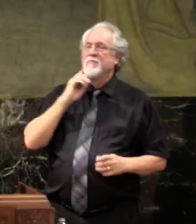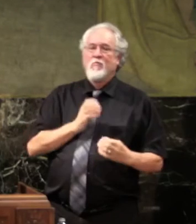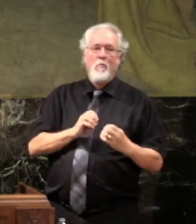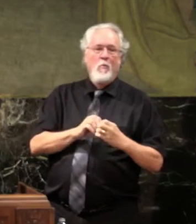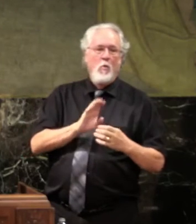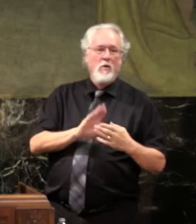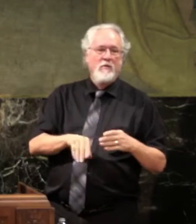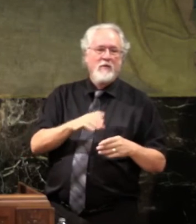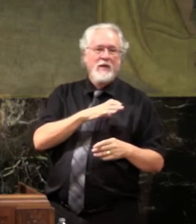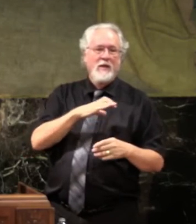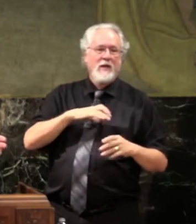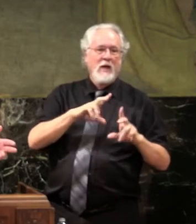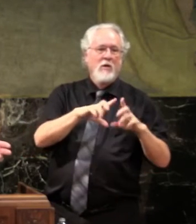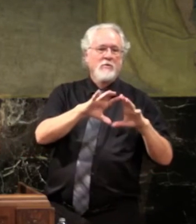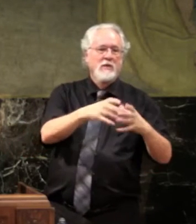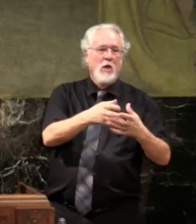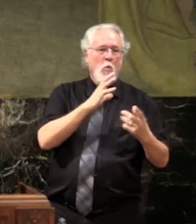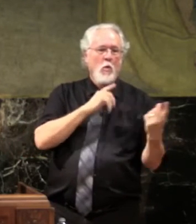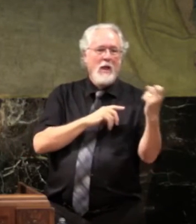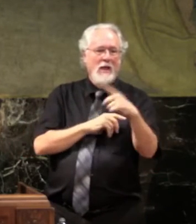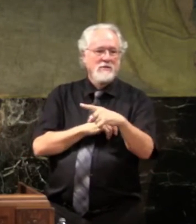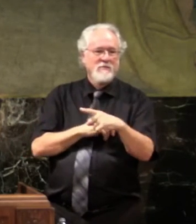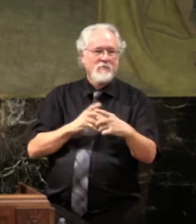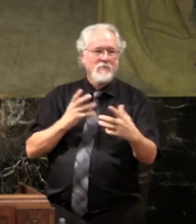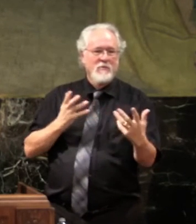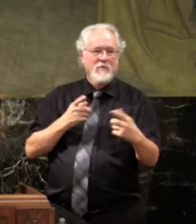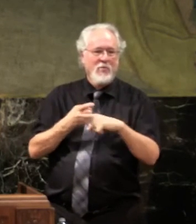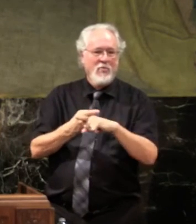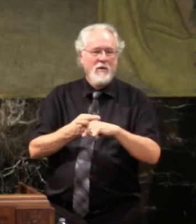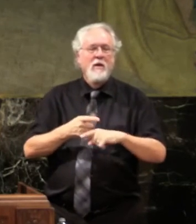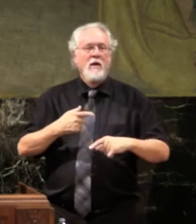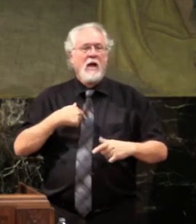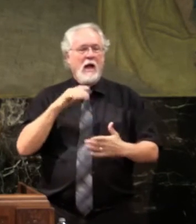delegation is going to be they're asking for so I believe we're all on the same sheet